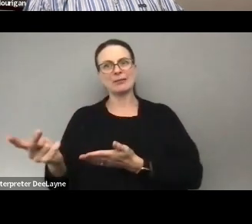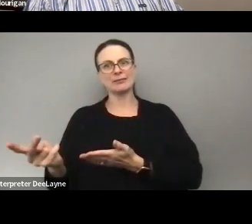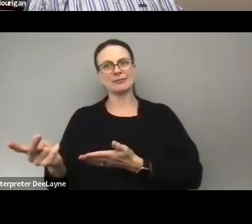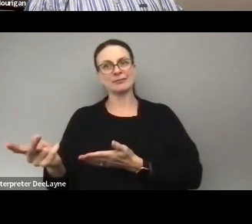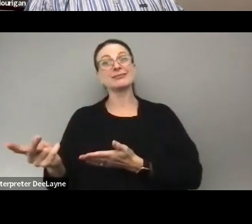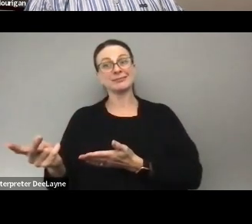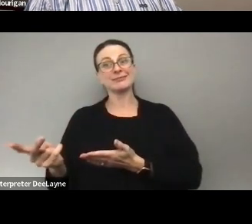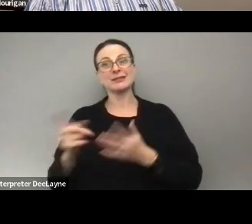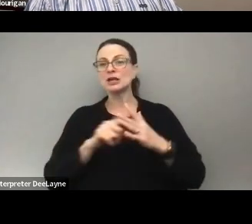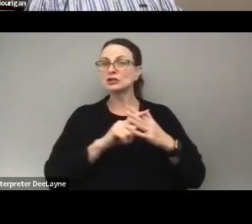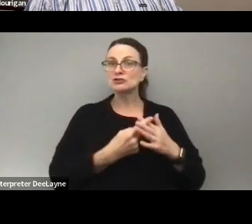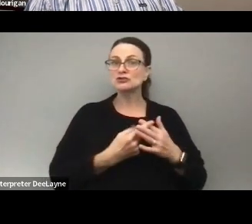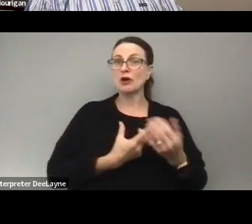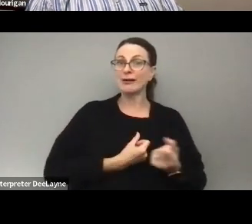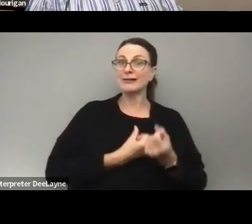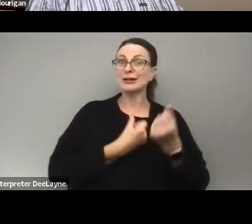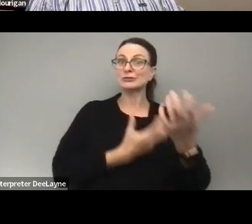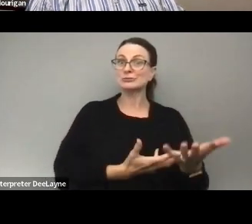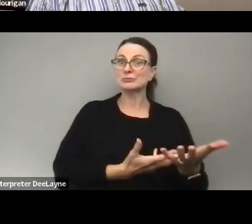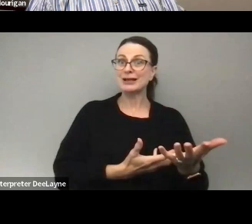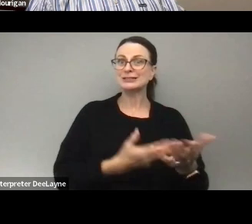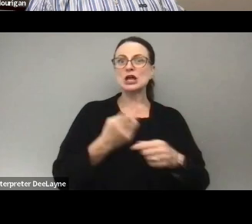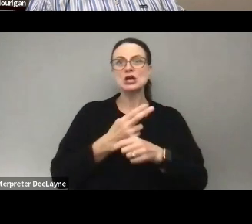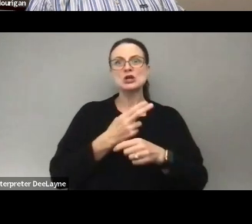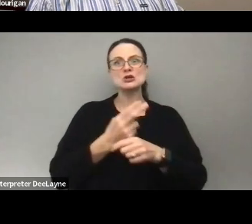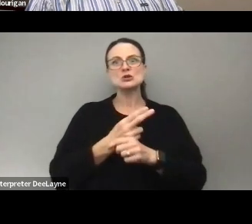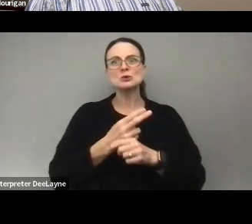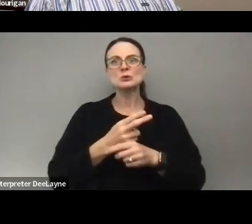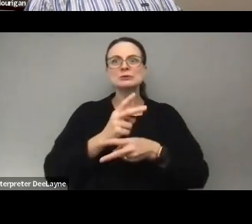with having kids express themselves, use guardrails.